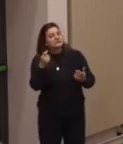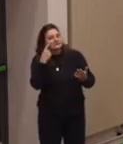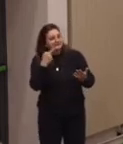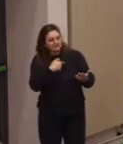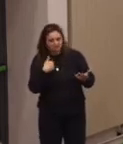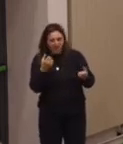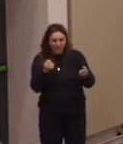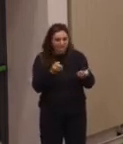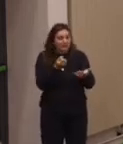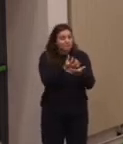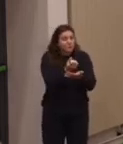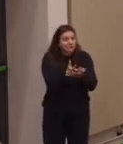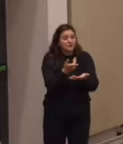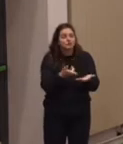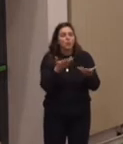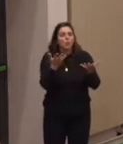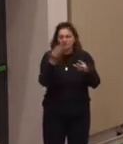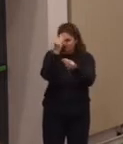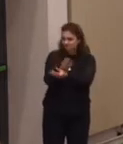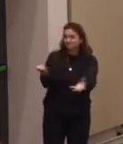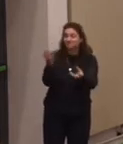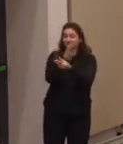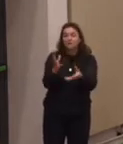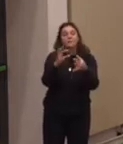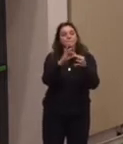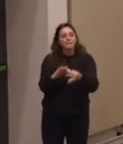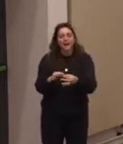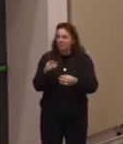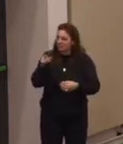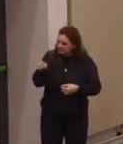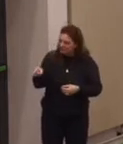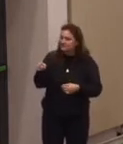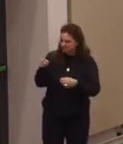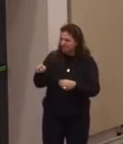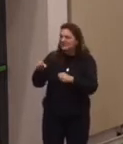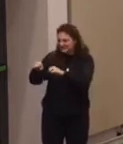sexual exploitation and abuse, et cetera, they're not inclusive of children. They're